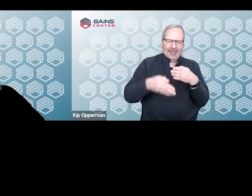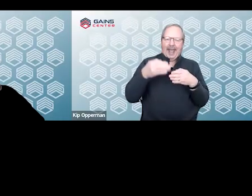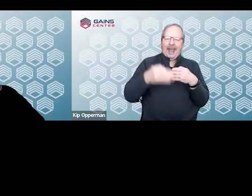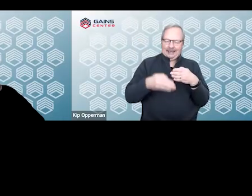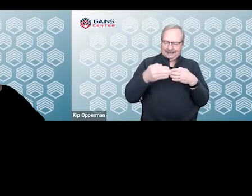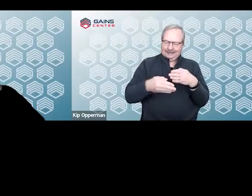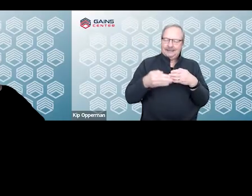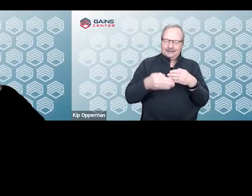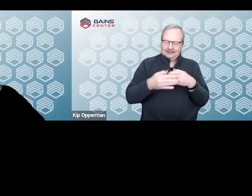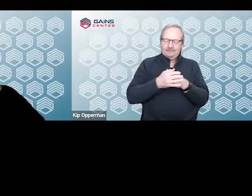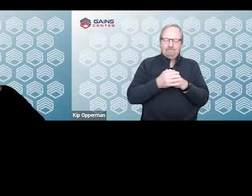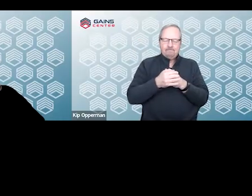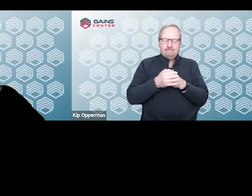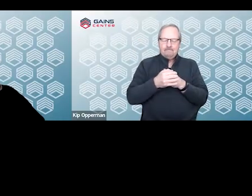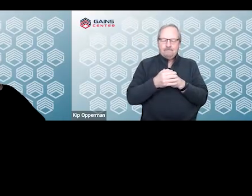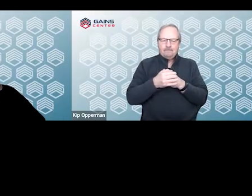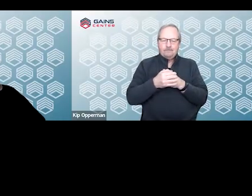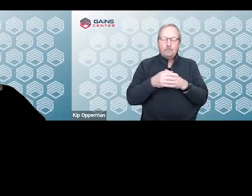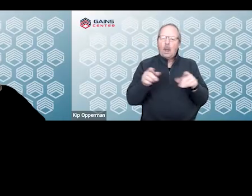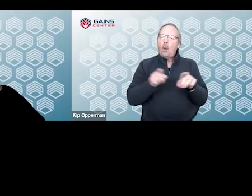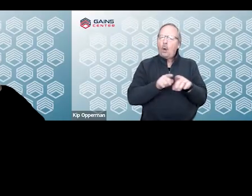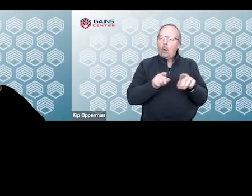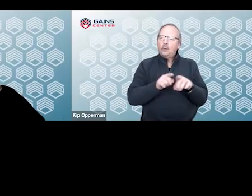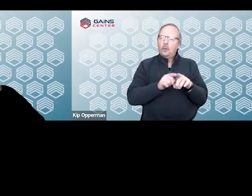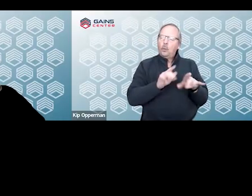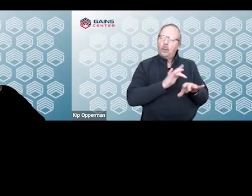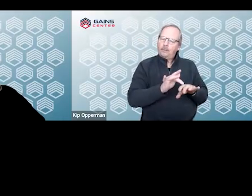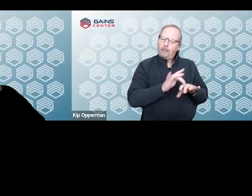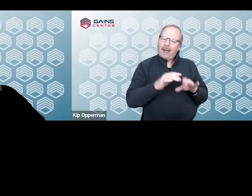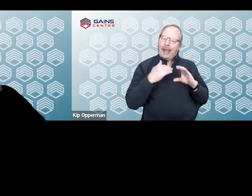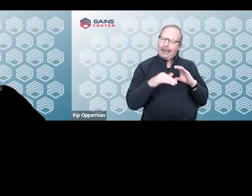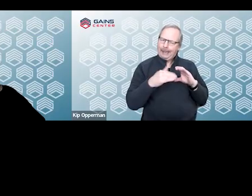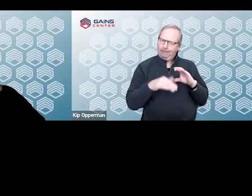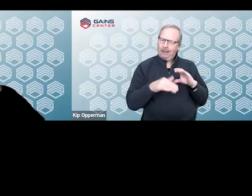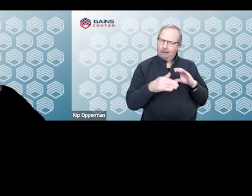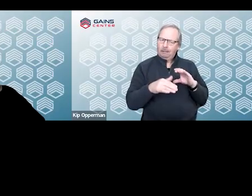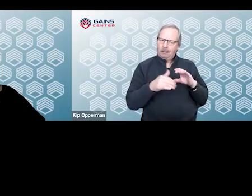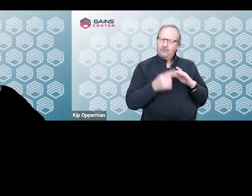and I believe we may also be able to make it available by email to everyone who attends.